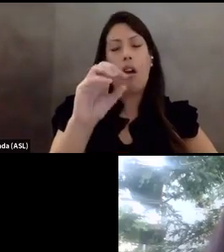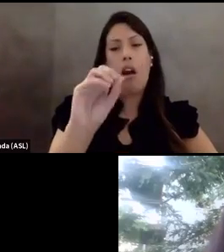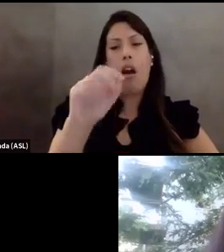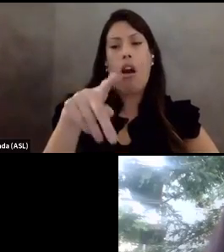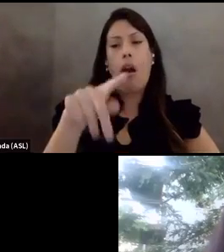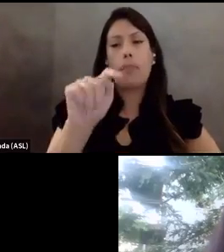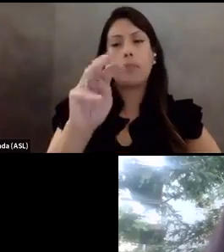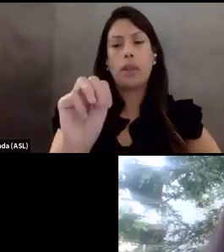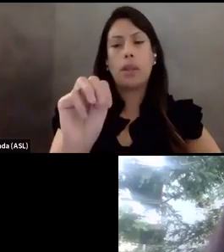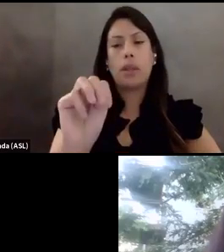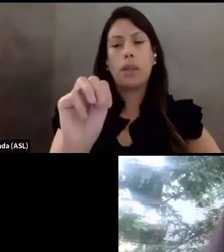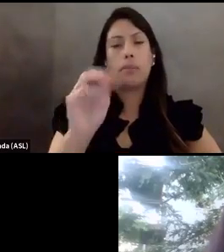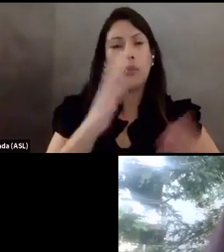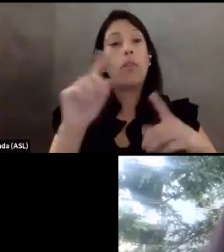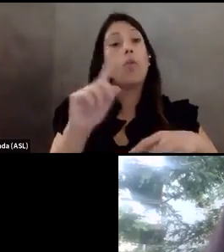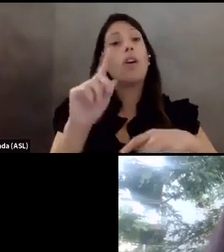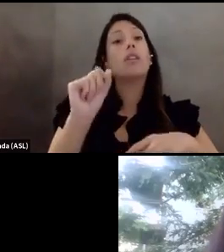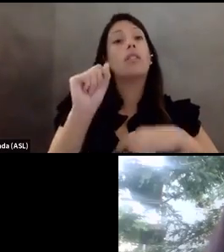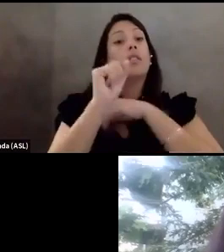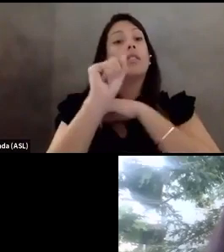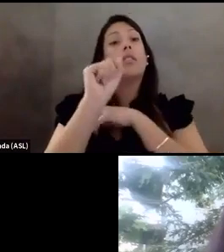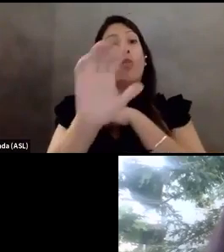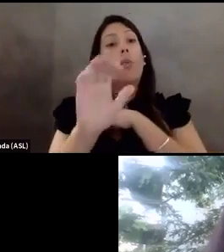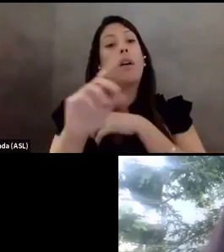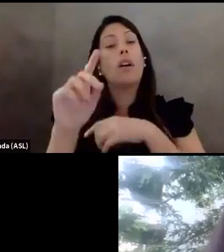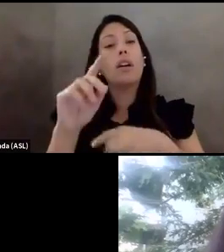of the Sonoma County Fairgrounds in Santa Rosa.